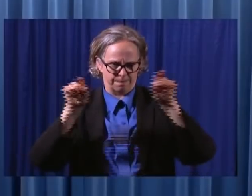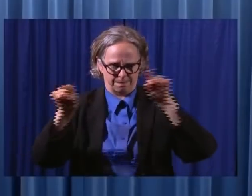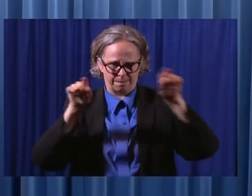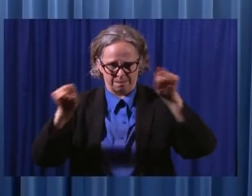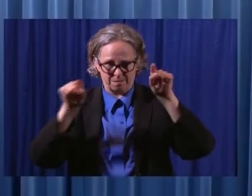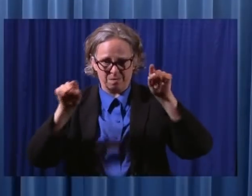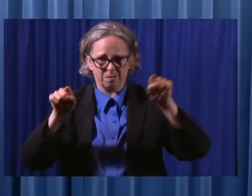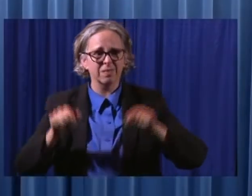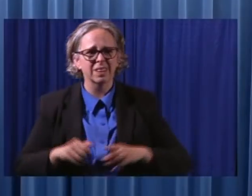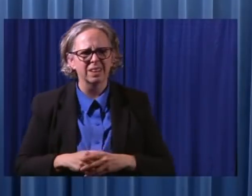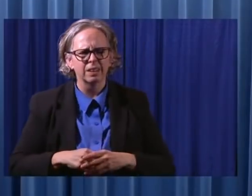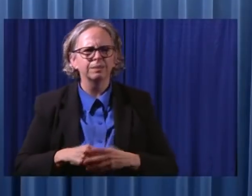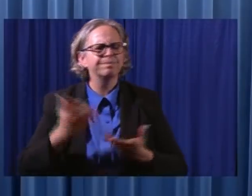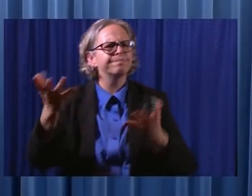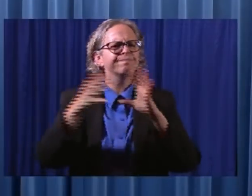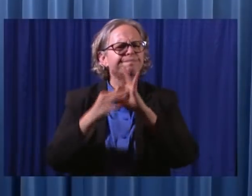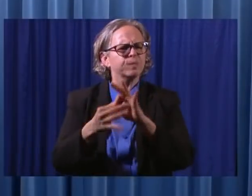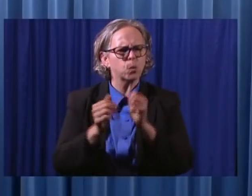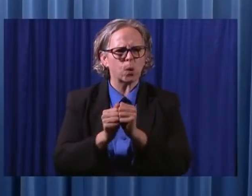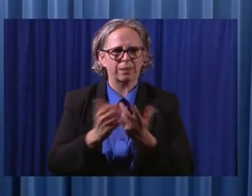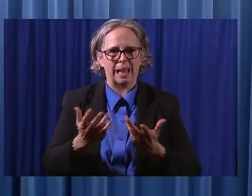LET'S GO TO THE LAST TWO.